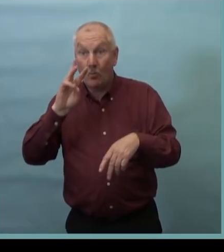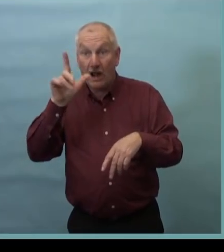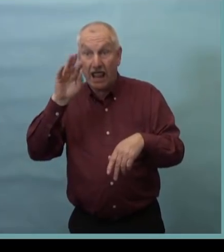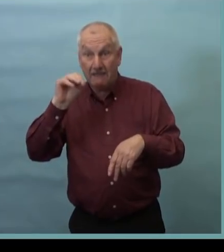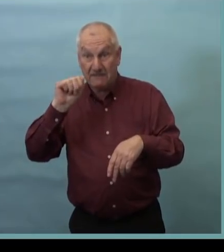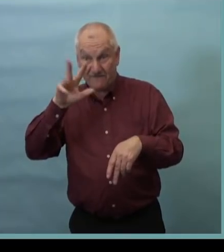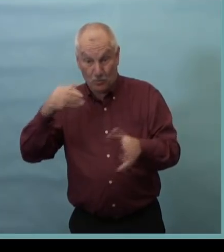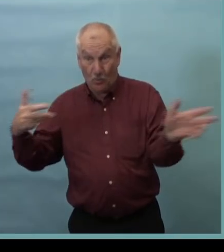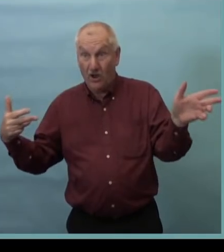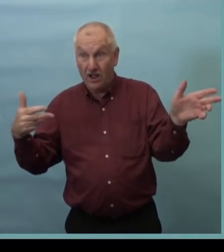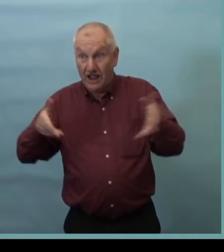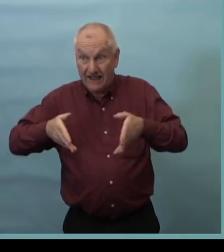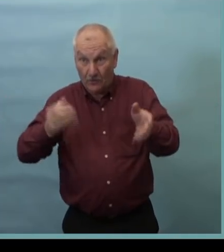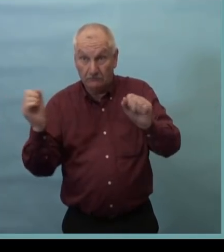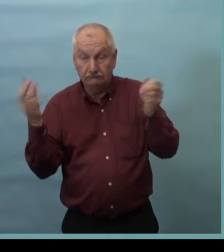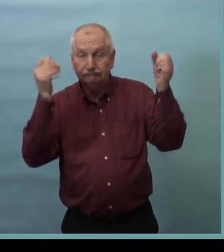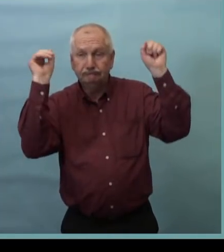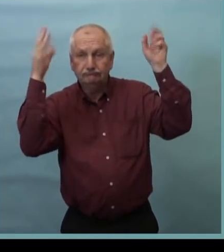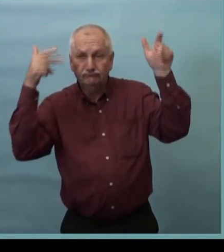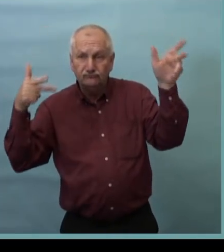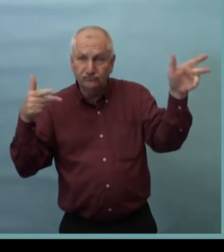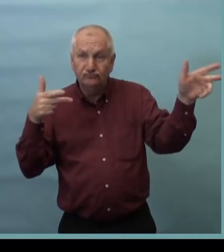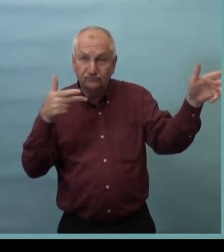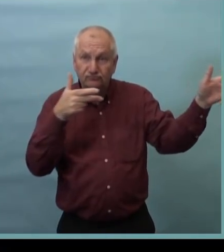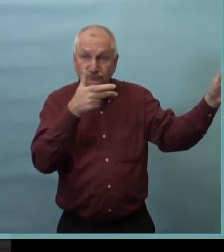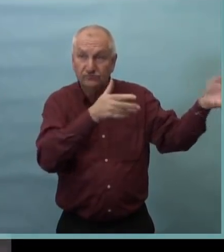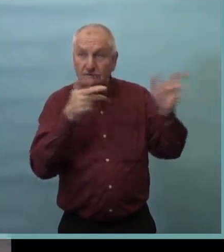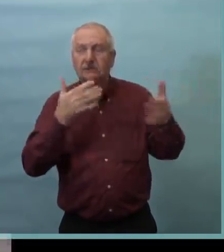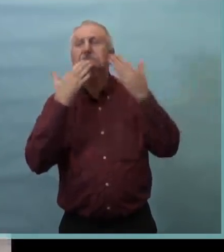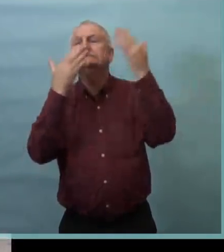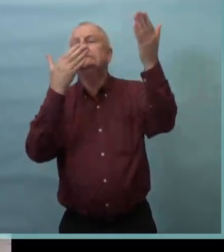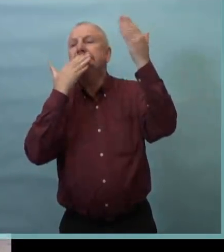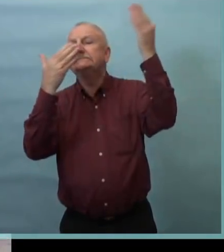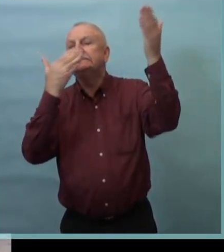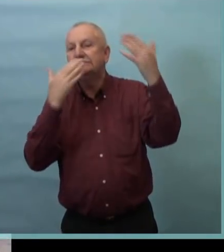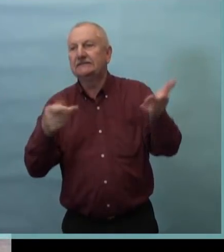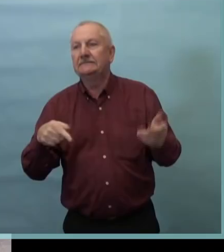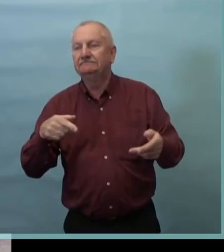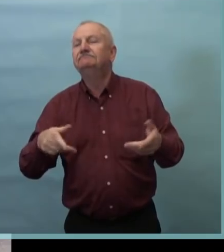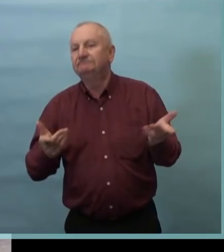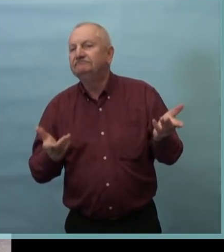touching gestures of support over the past six and seven weeks and there's